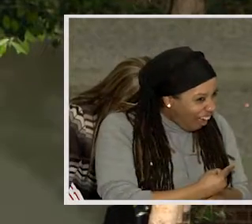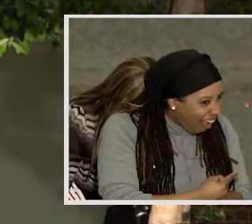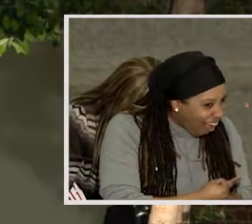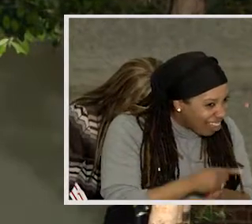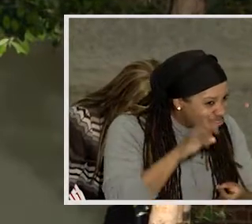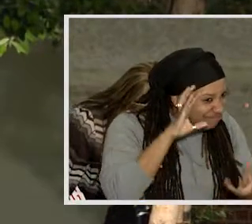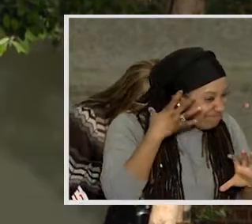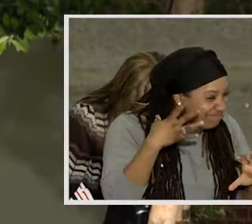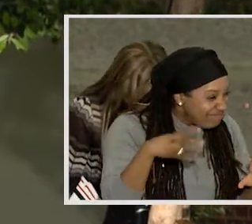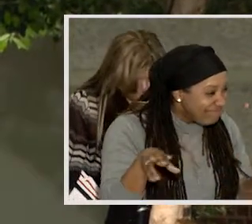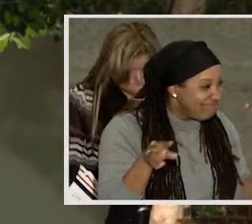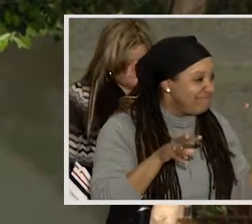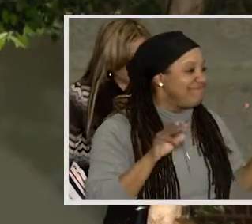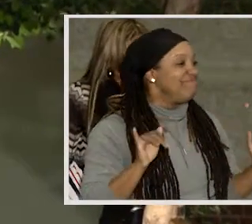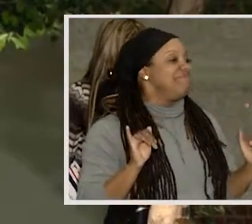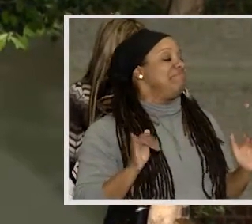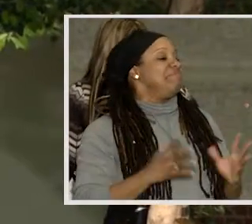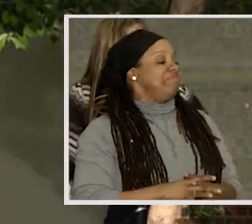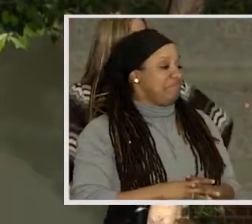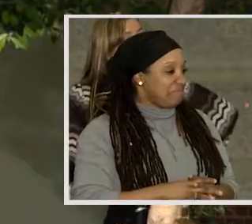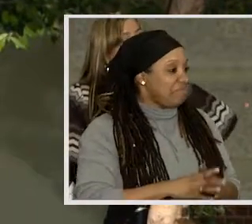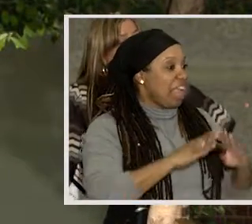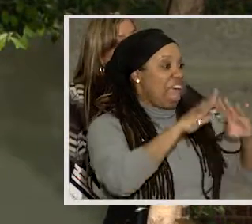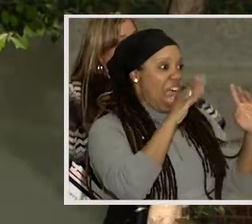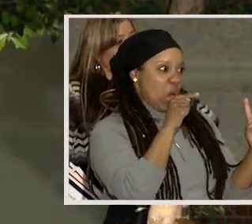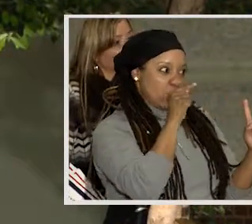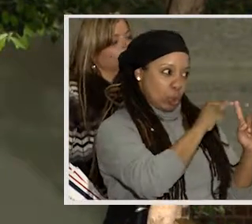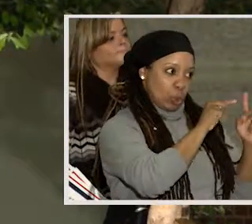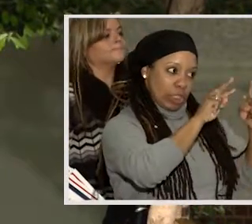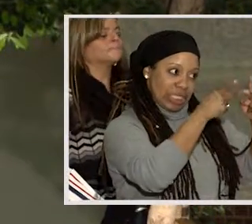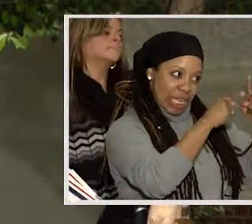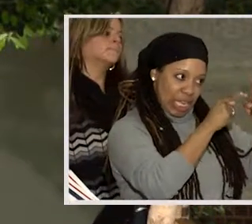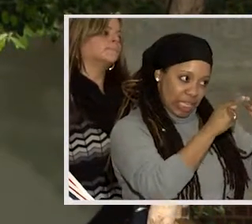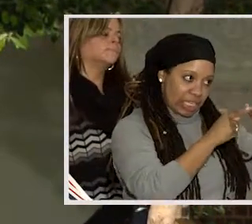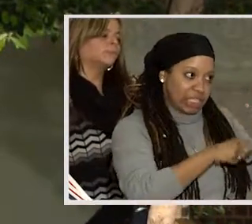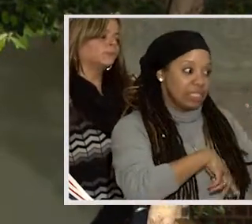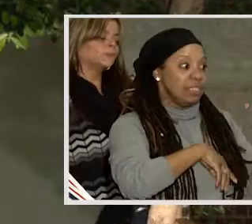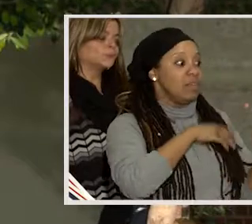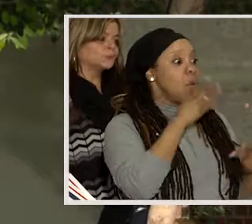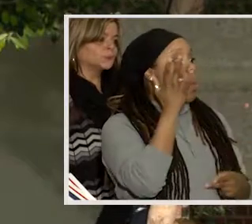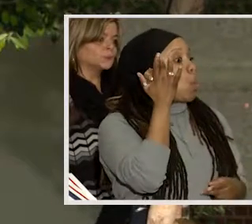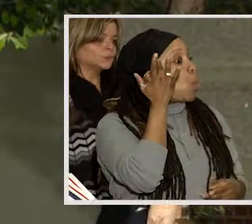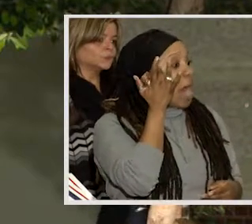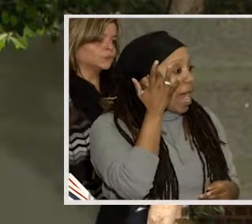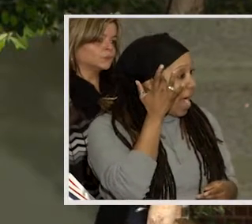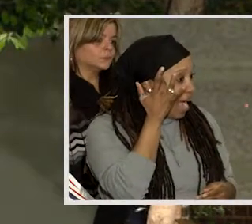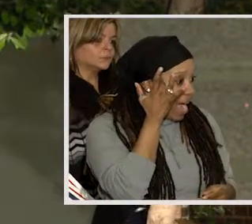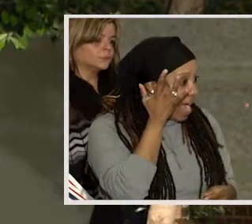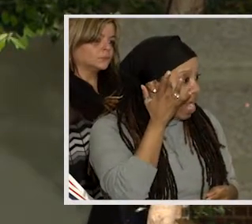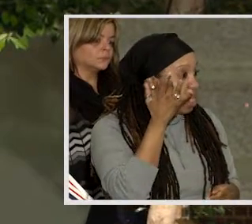PROPERTIES IN THE CITY. AND WE FELT THAT THERE COULD BE BETTER -- THAT'S AN OPPORTUNITY TO DEFINE MORE AFFORDABLE